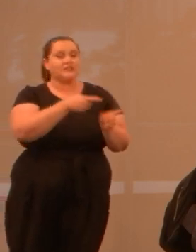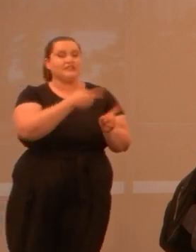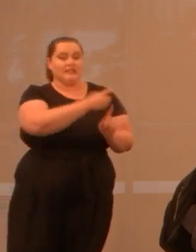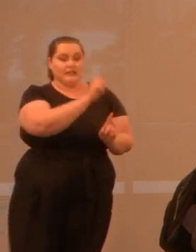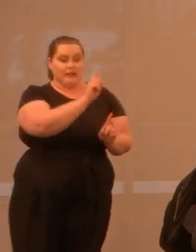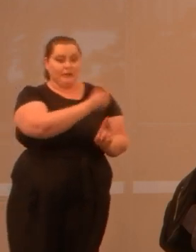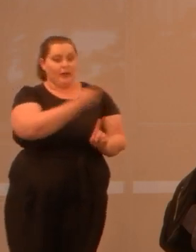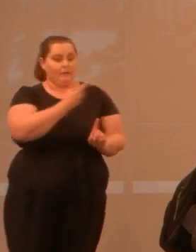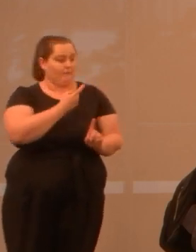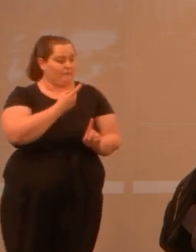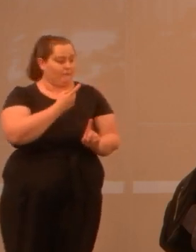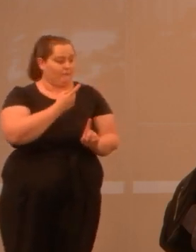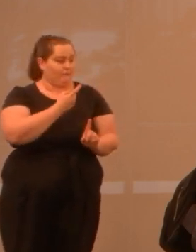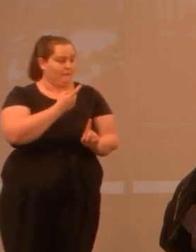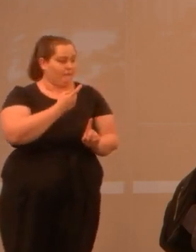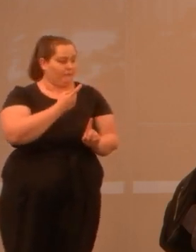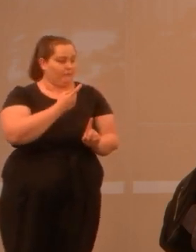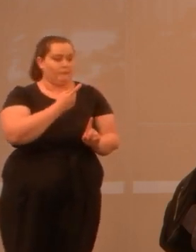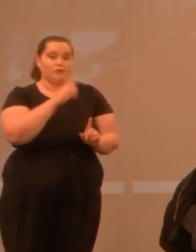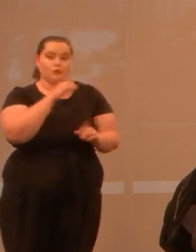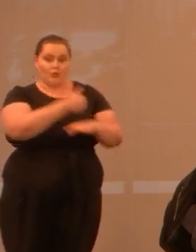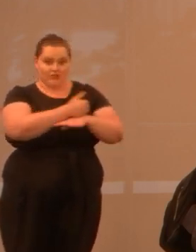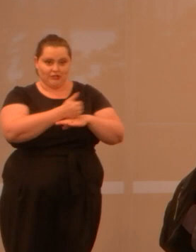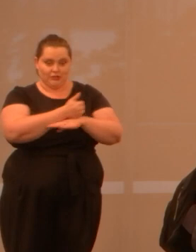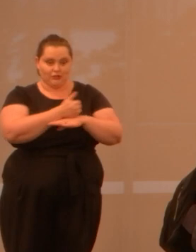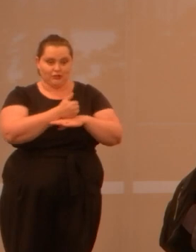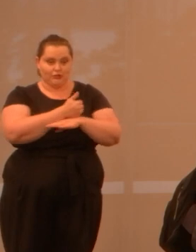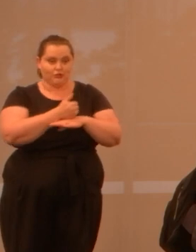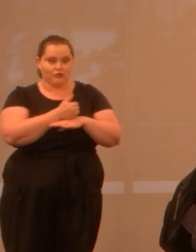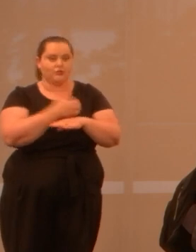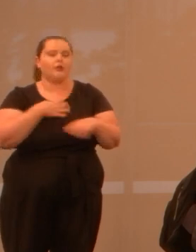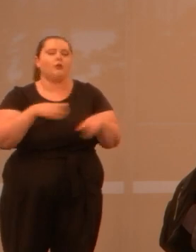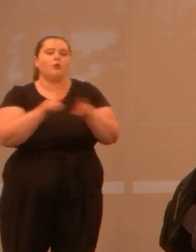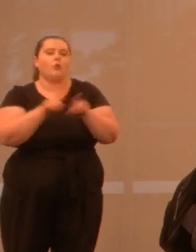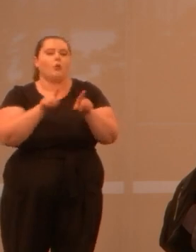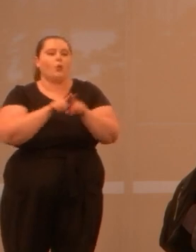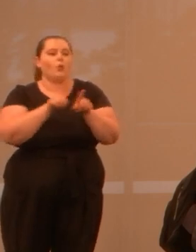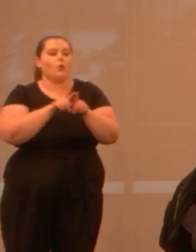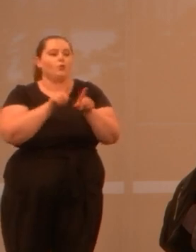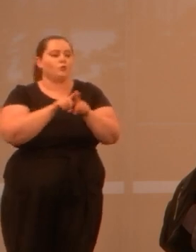the ramp to the stage, I would also like, as Scott comes up, to pay my respects to